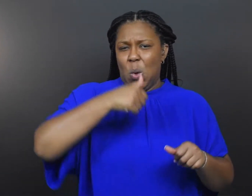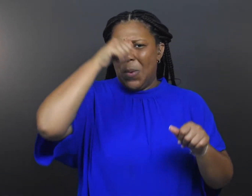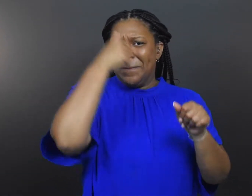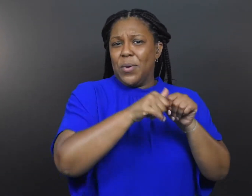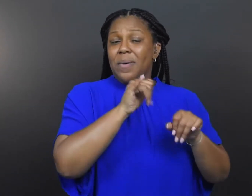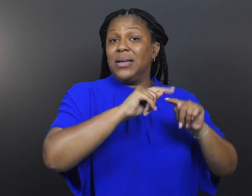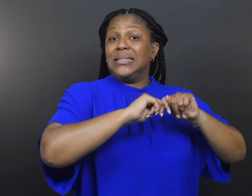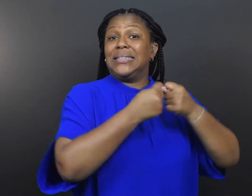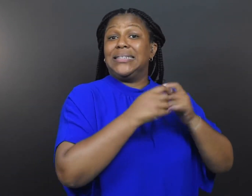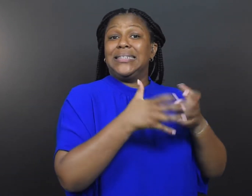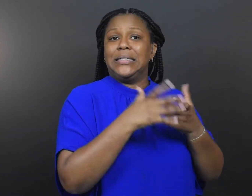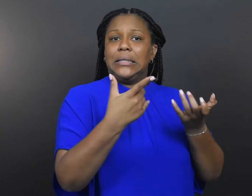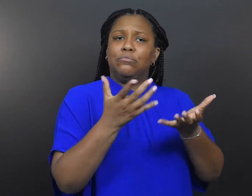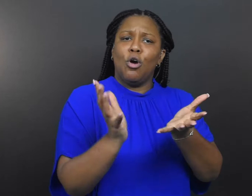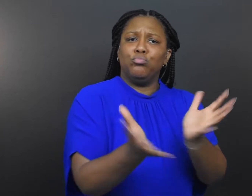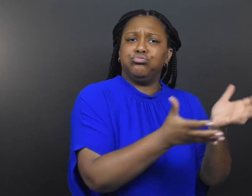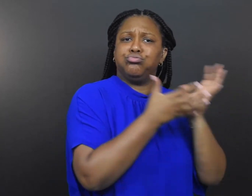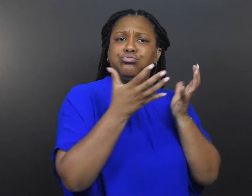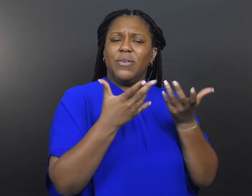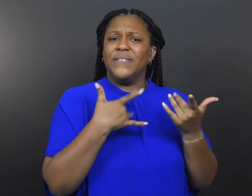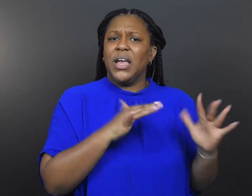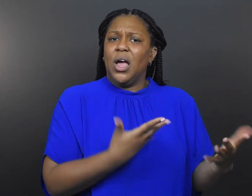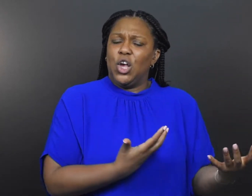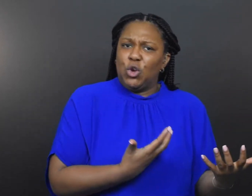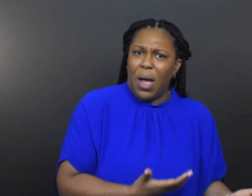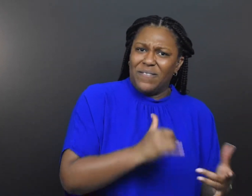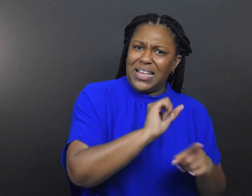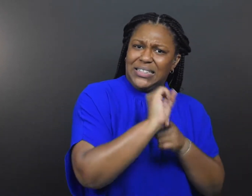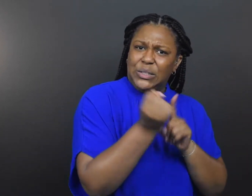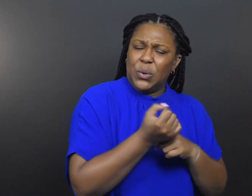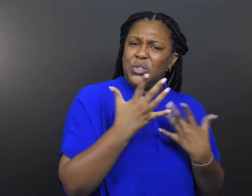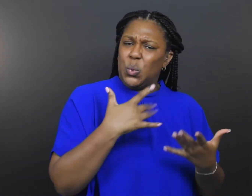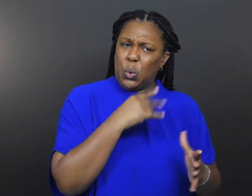“At the end of my first deployment, I remember the team would talk about the gravity of the